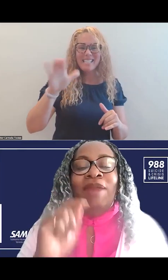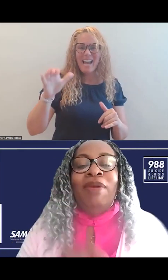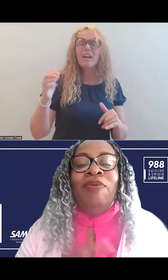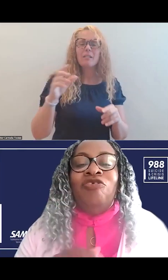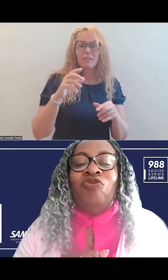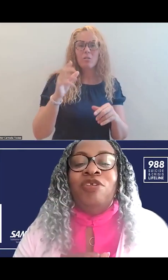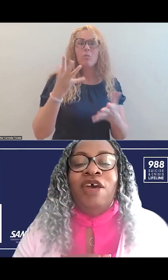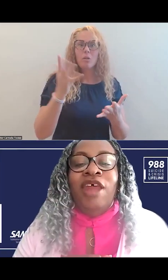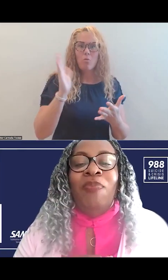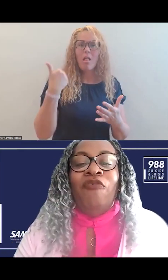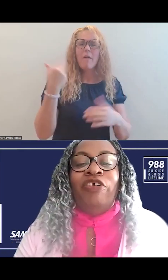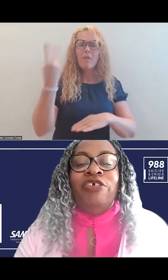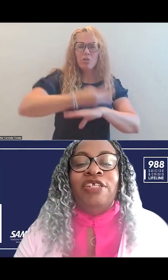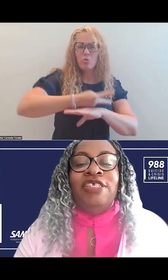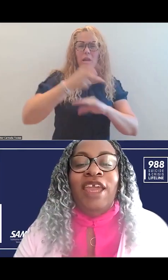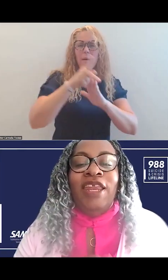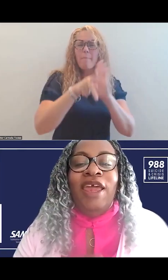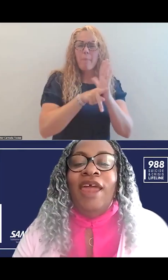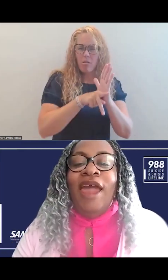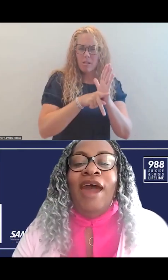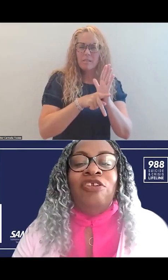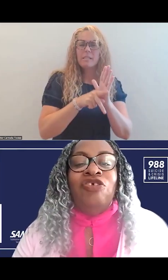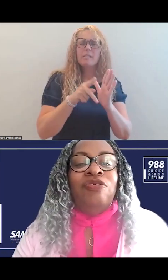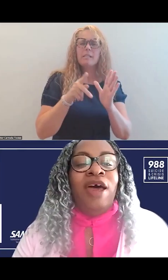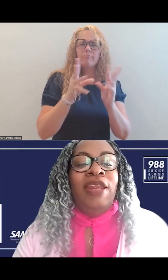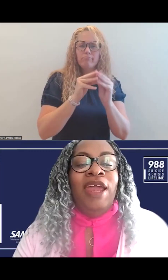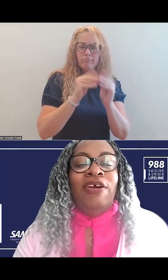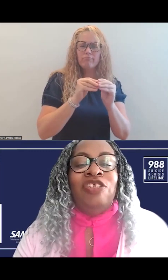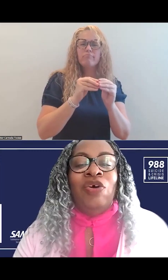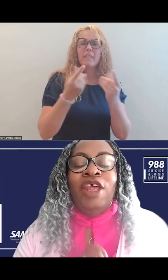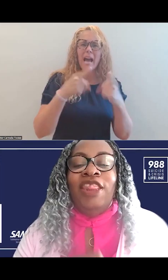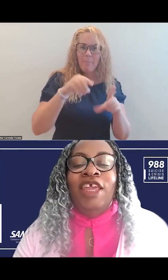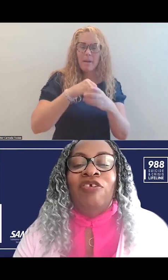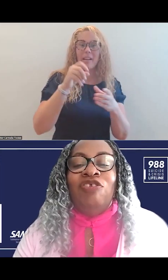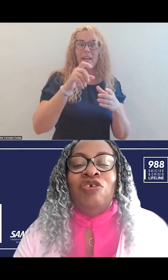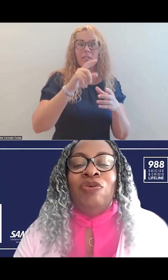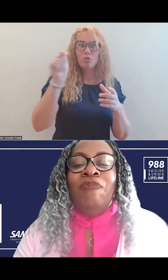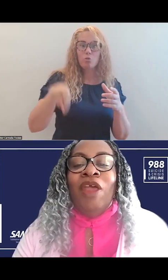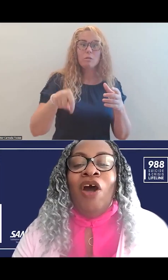ACADEMY THAT WAS HELD OUT IN TUCSON, ARIZONA. THANK YOU TO